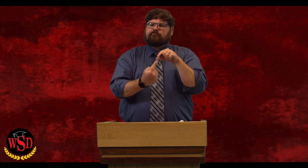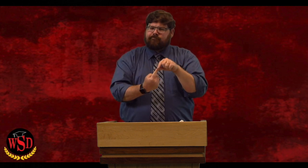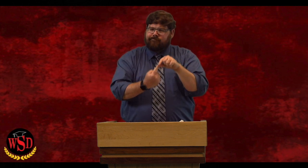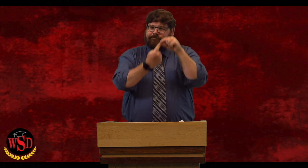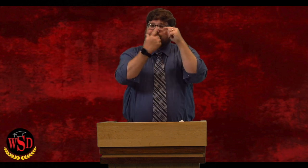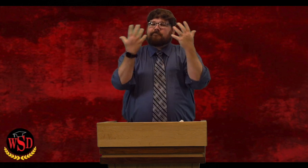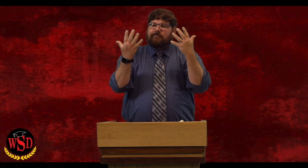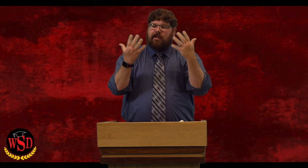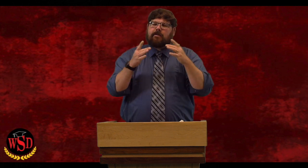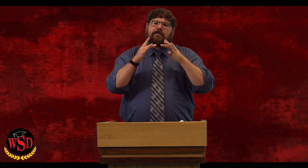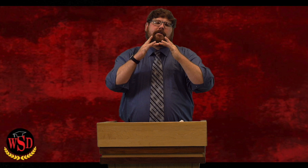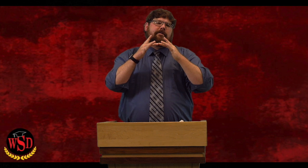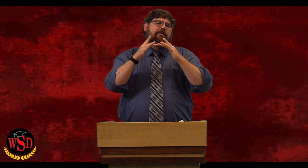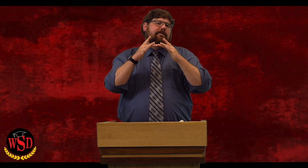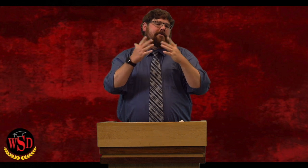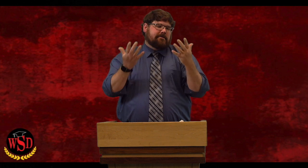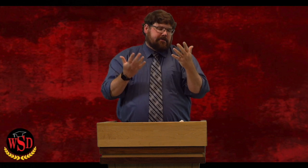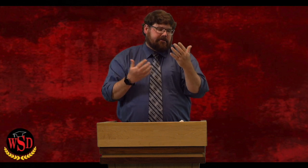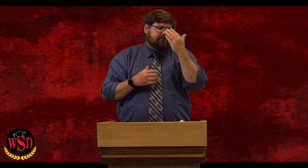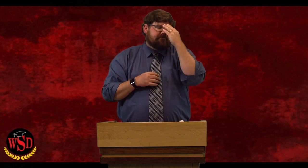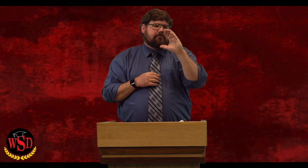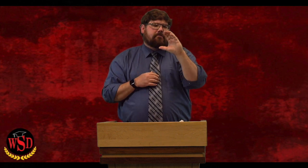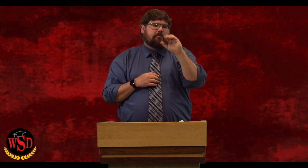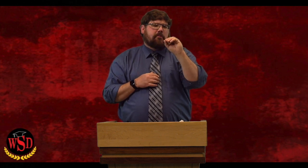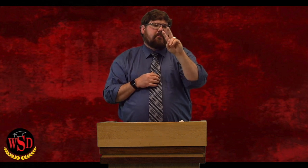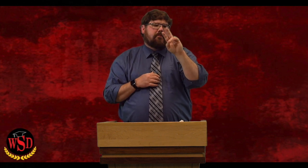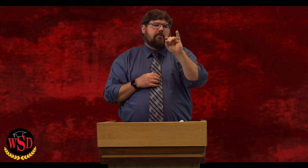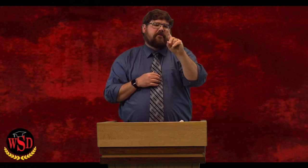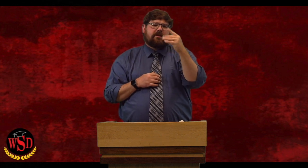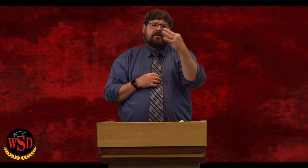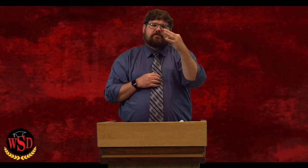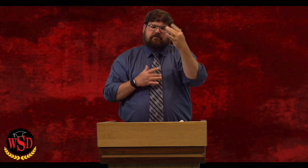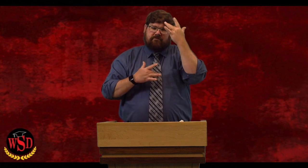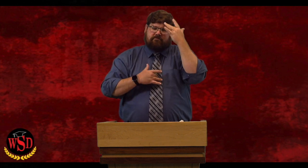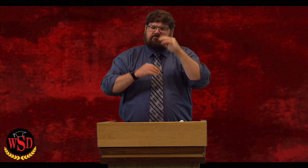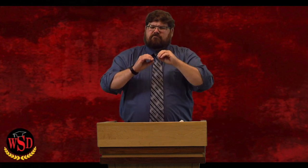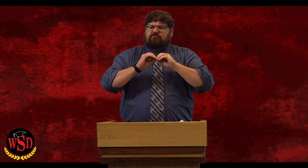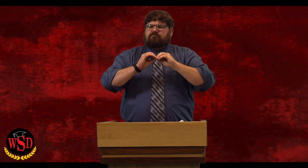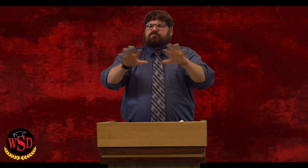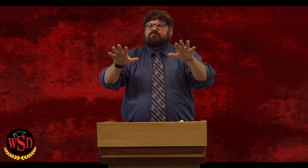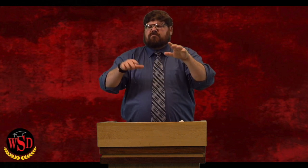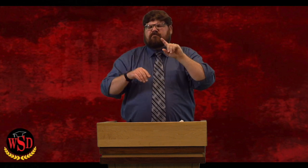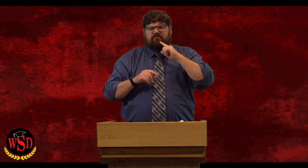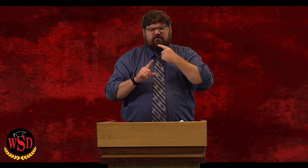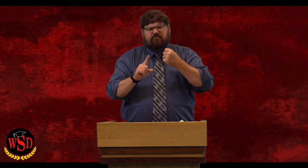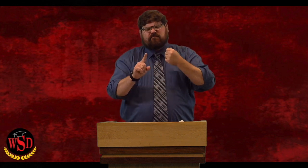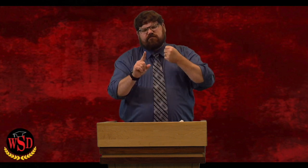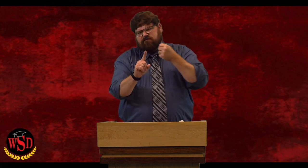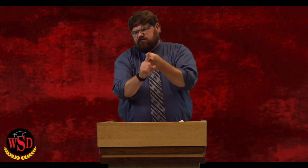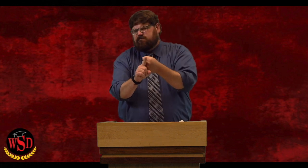However, this year is unique in that we are having an online, virtual ceremony.